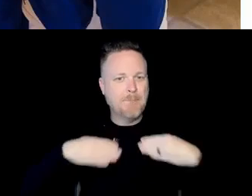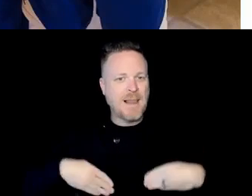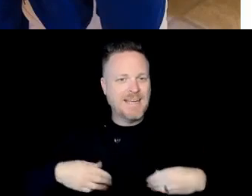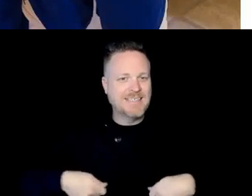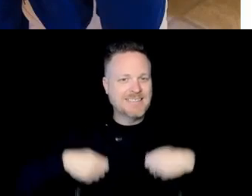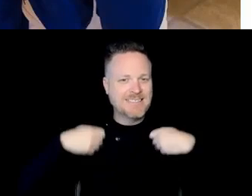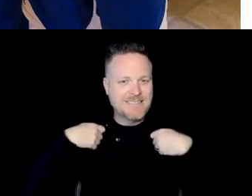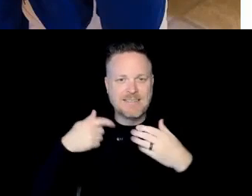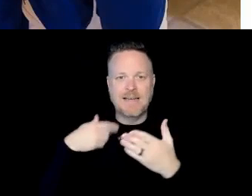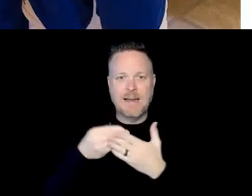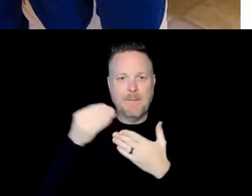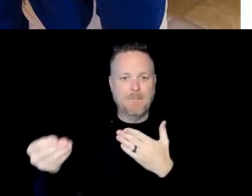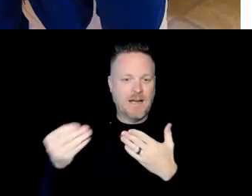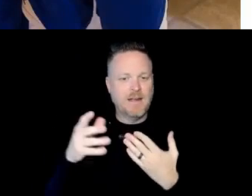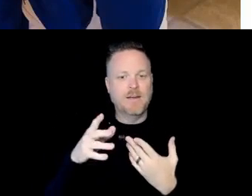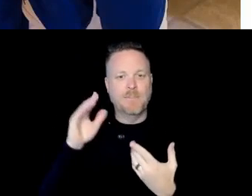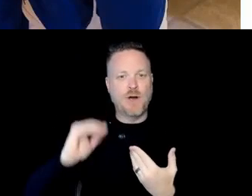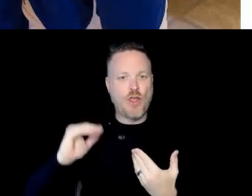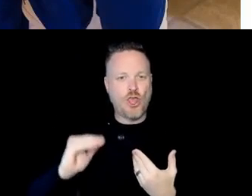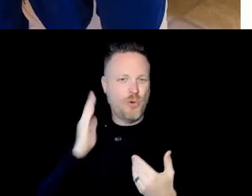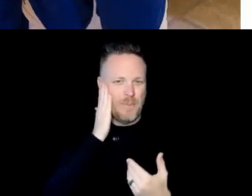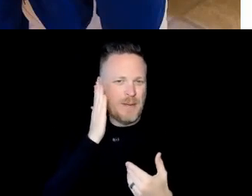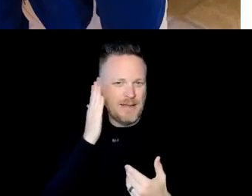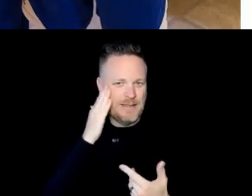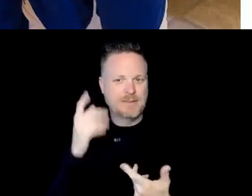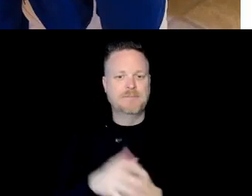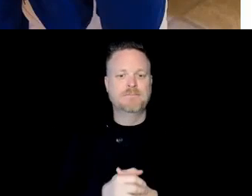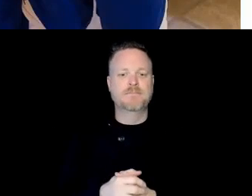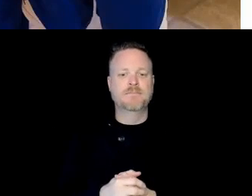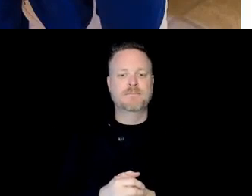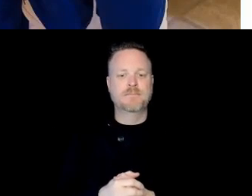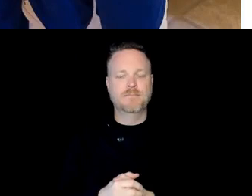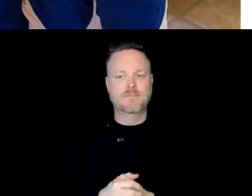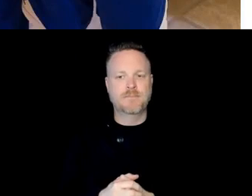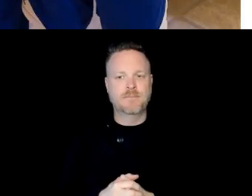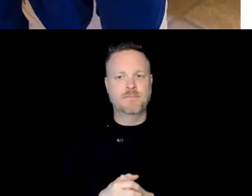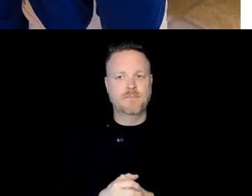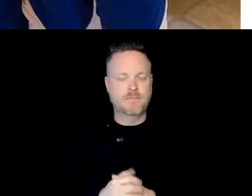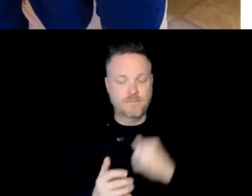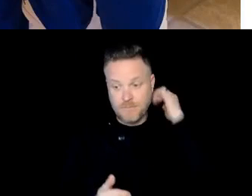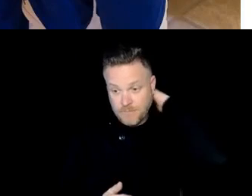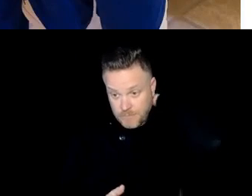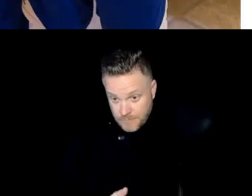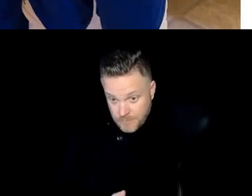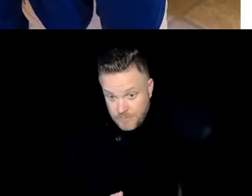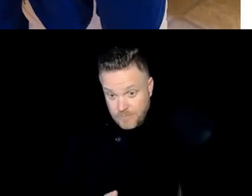a bed. He needed a lower bed. He is not allowed to have bunk beds. I have rails put on his bed.